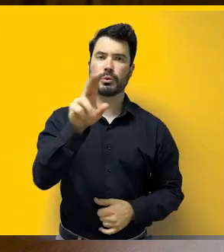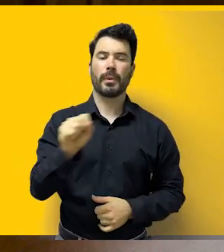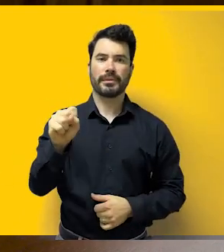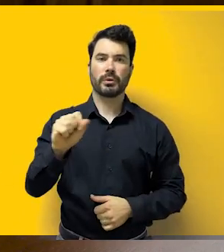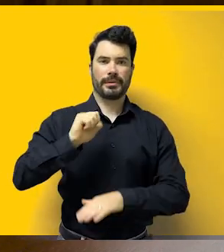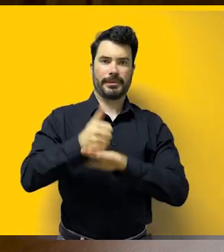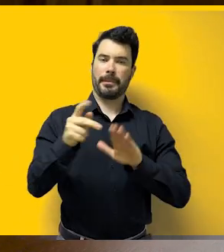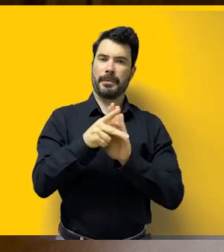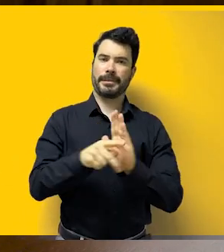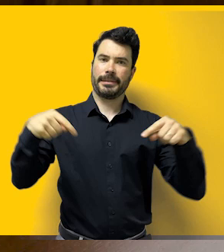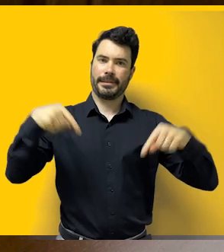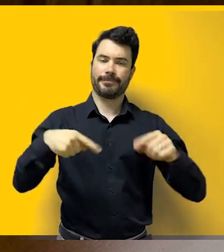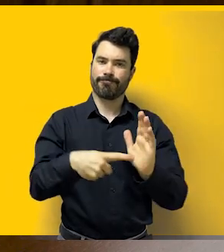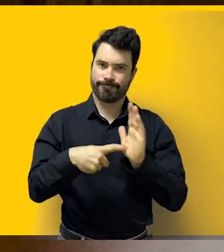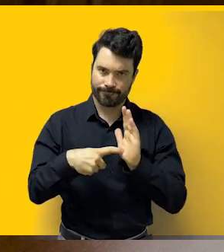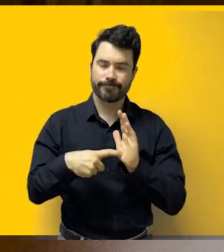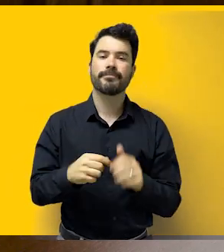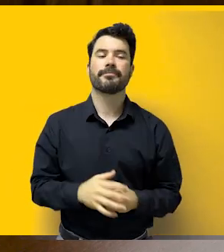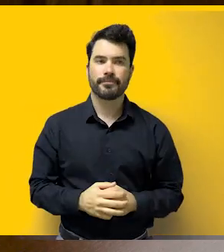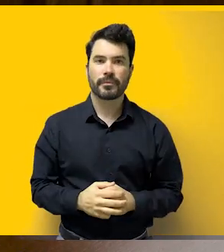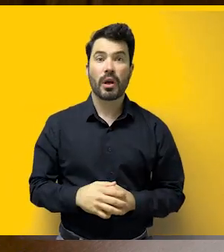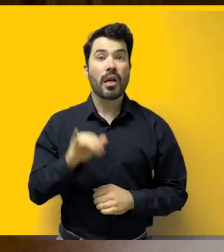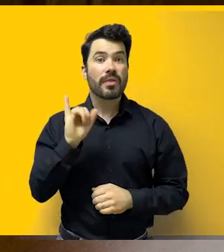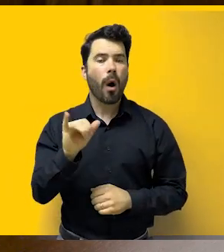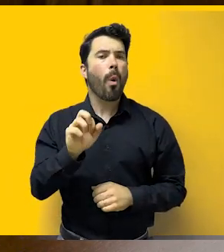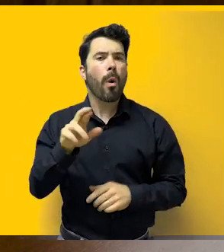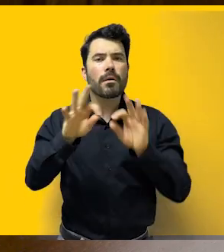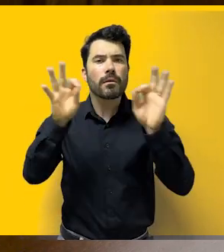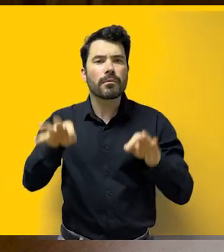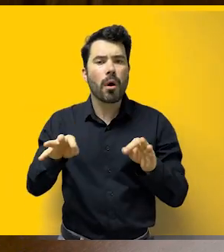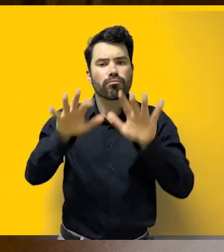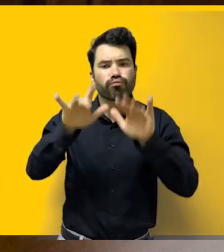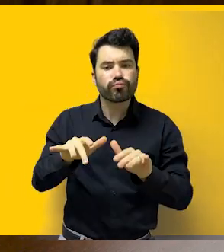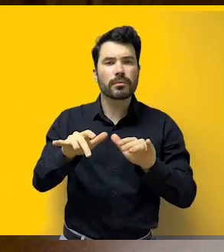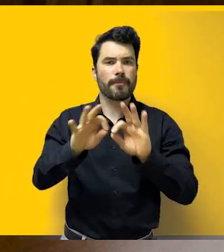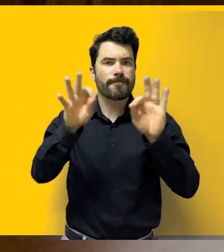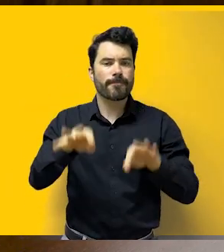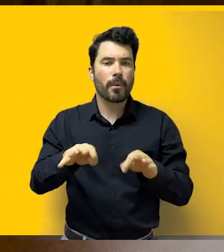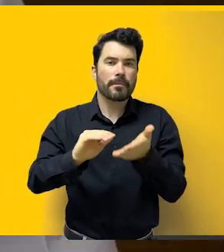that requires COVID-19 vaccination or an approved exemption due to medical or religious purposes.